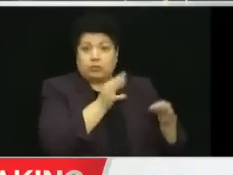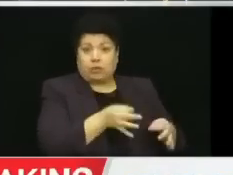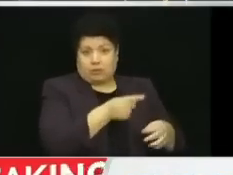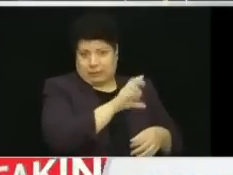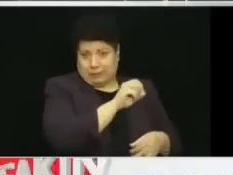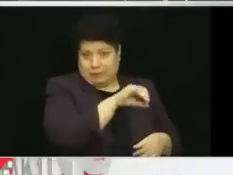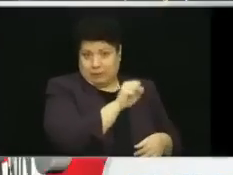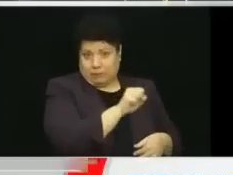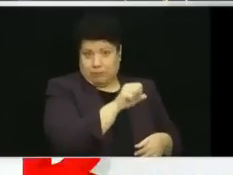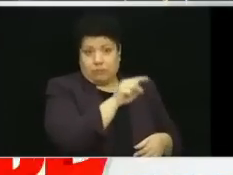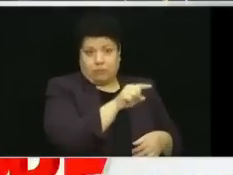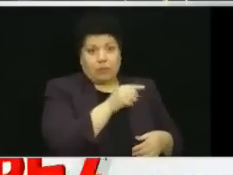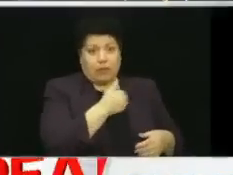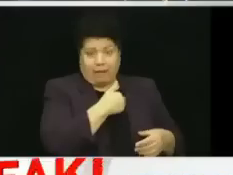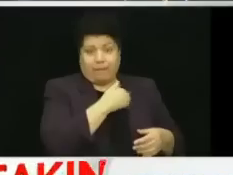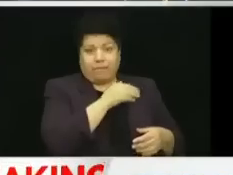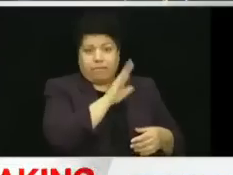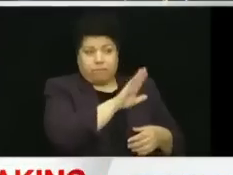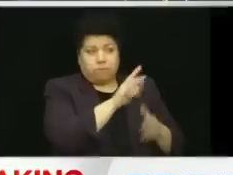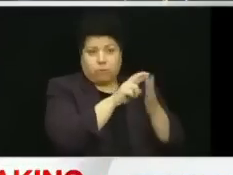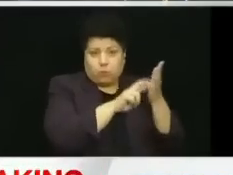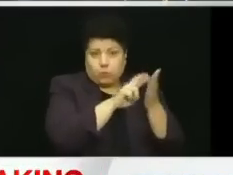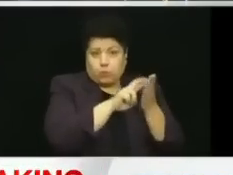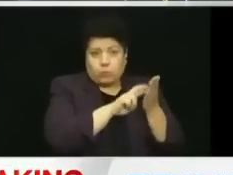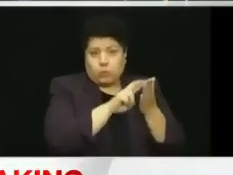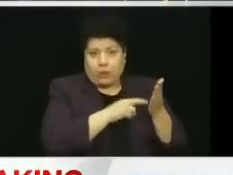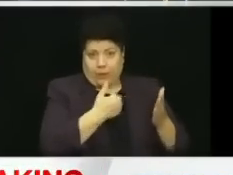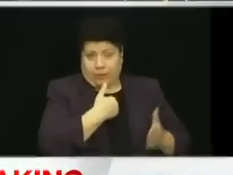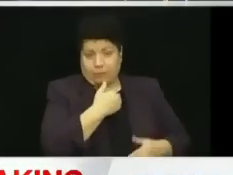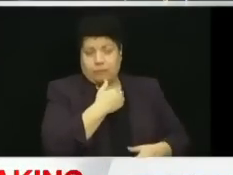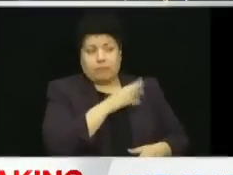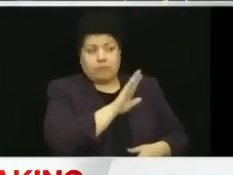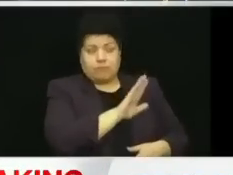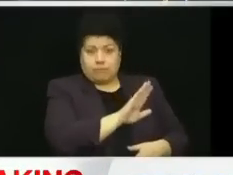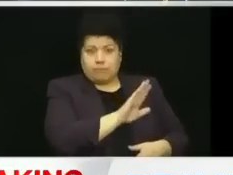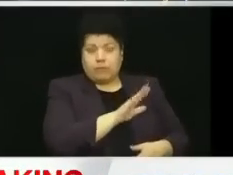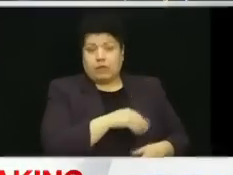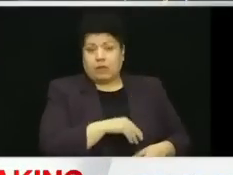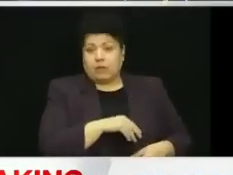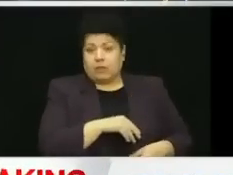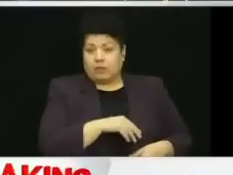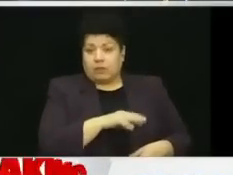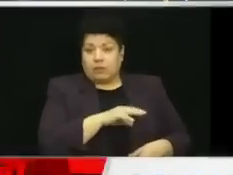LOOK AT THIS DEFINITION IS VERY DIFFERENT FROM THE DELIBERATELY